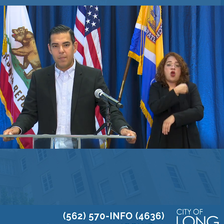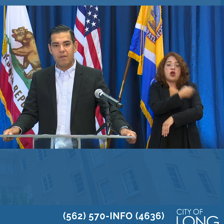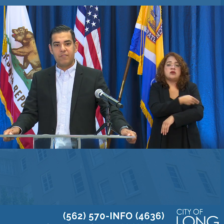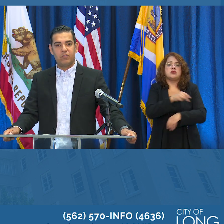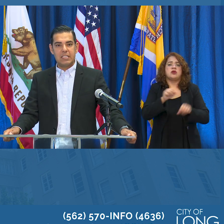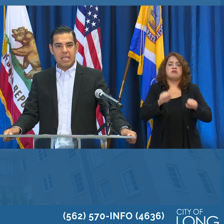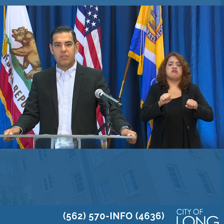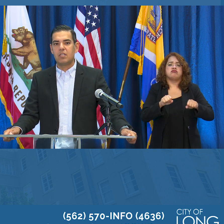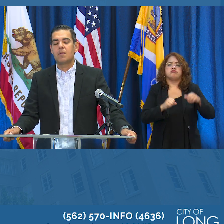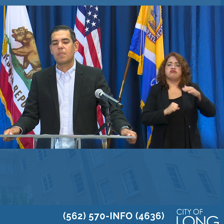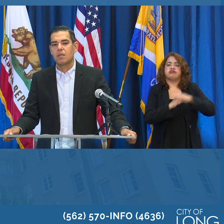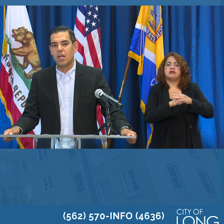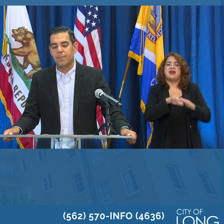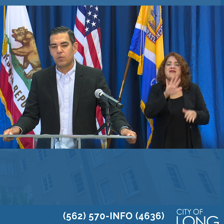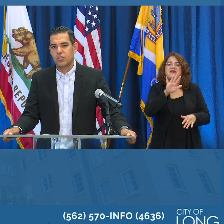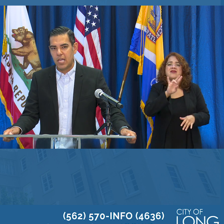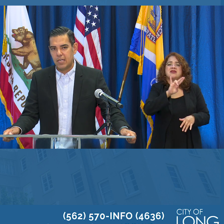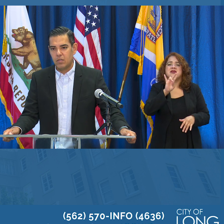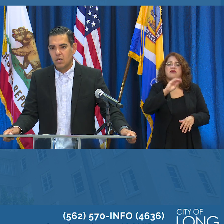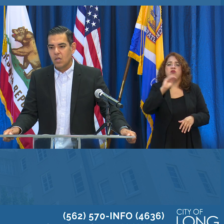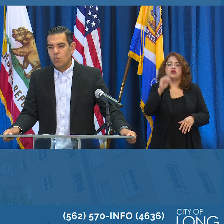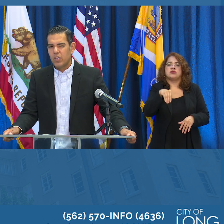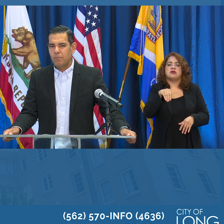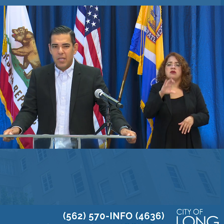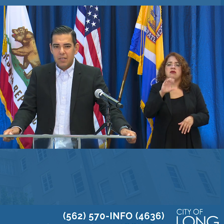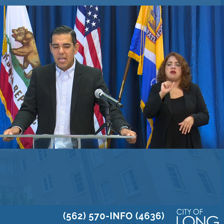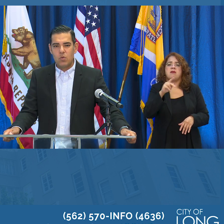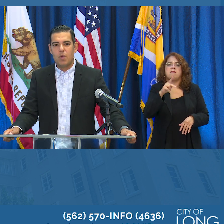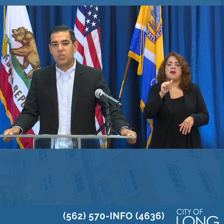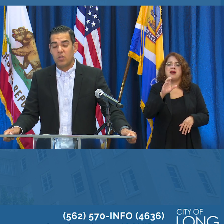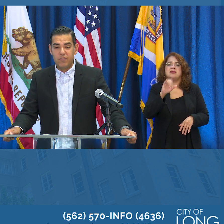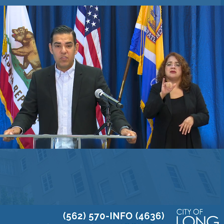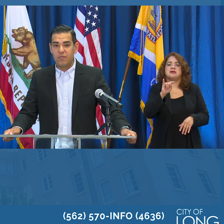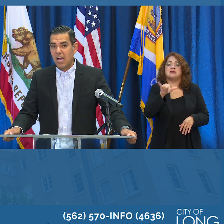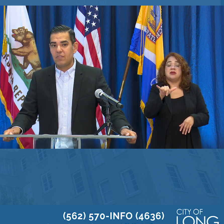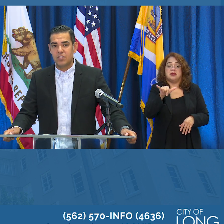about 57 percent and we have been anywhere between 55 and